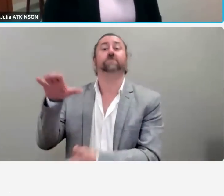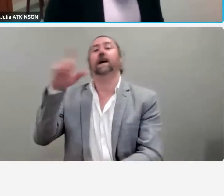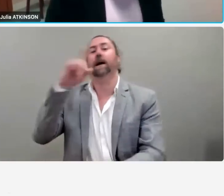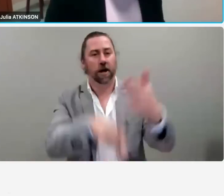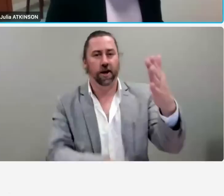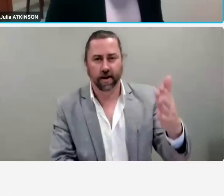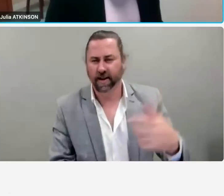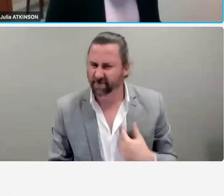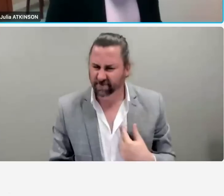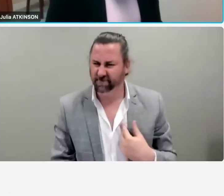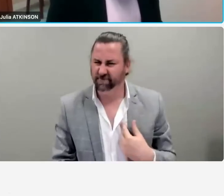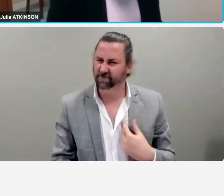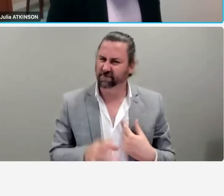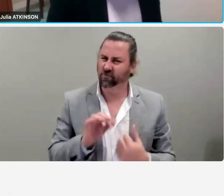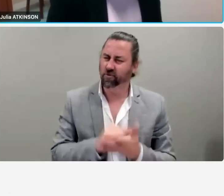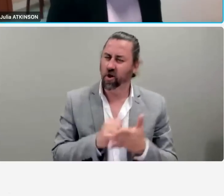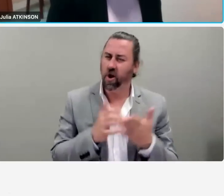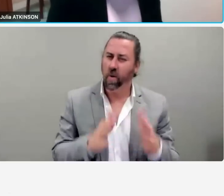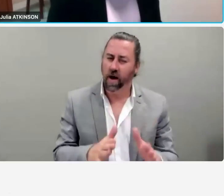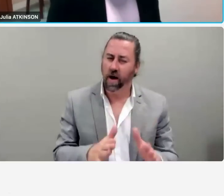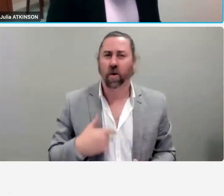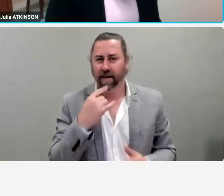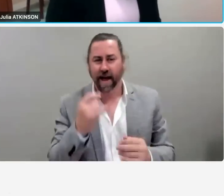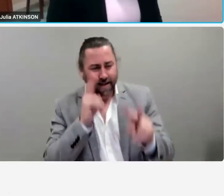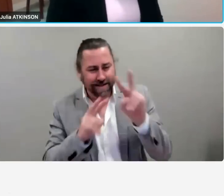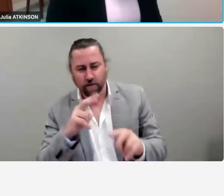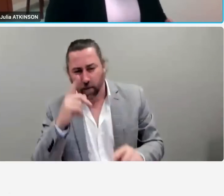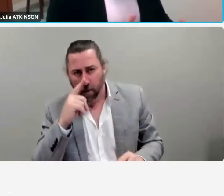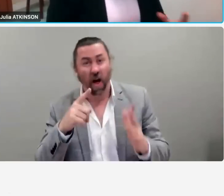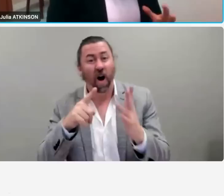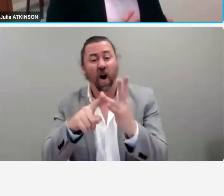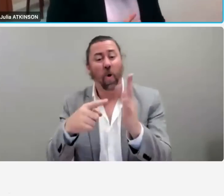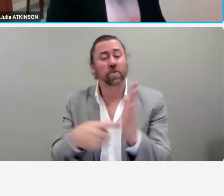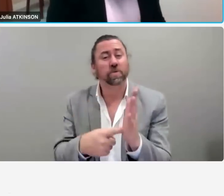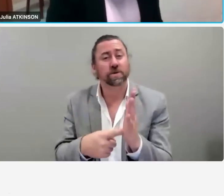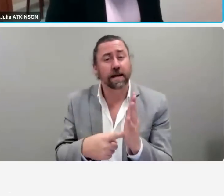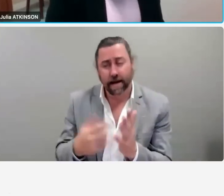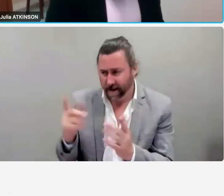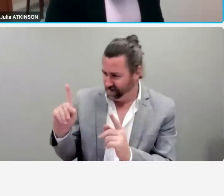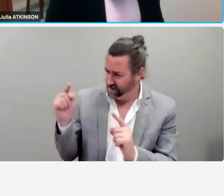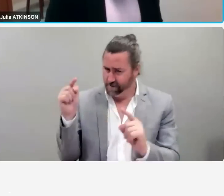So we've had a lot of discussions with assessors and occupational therapists about that interaction.